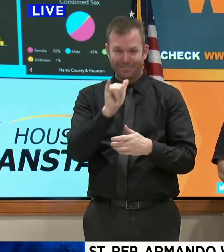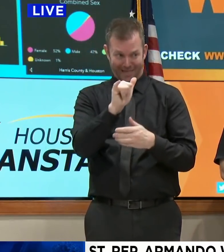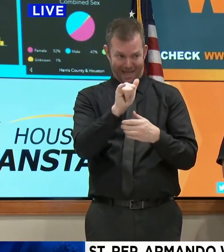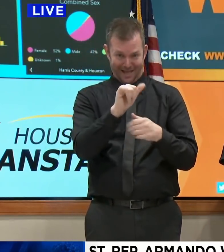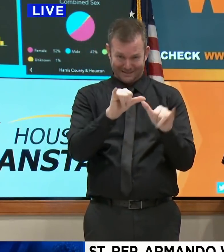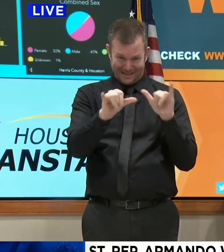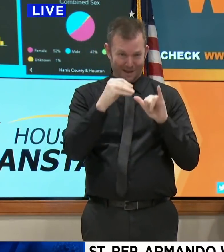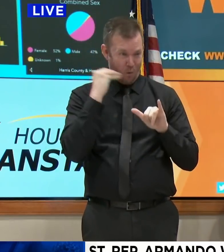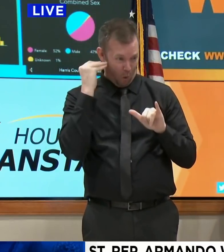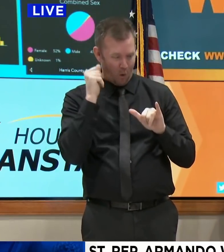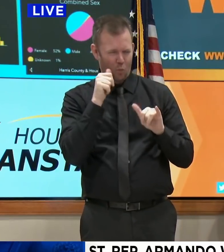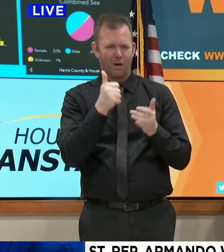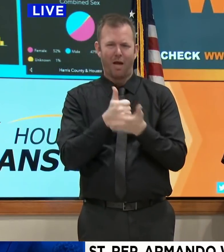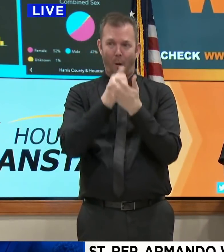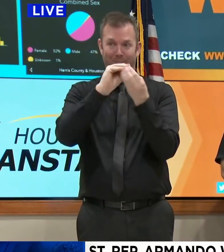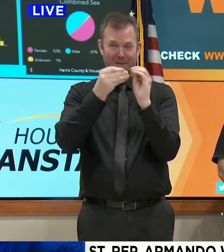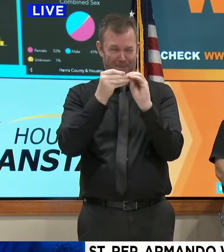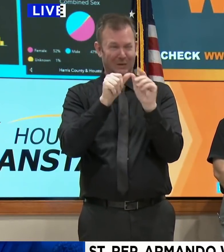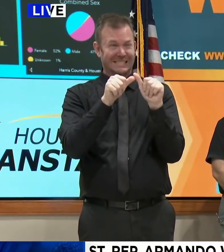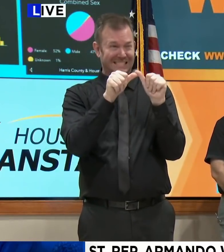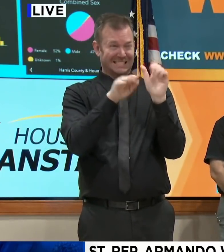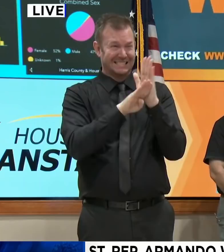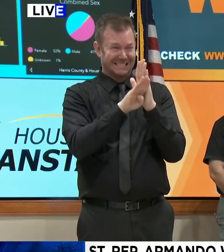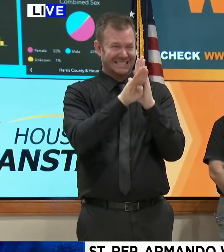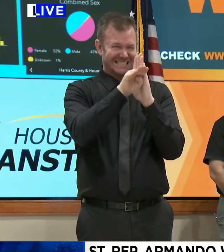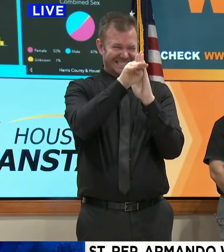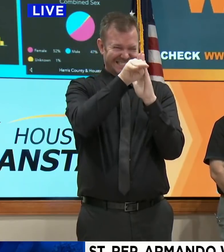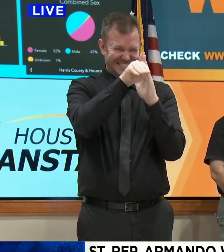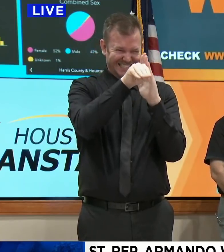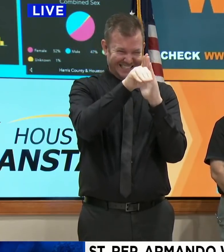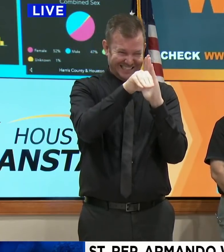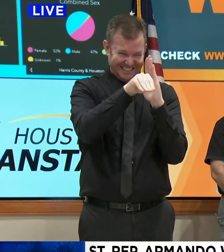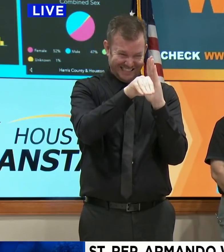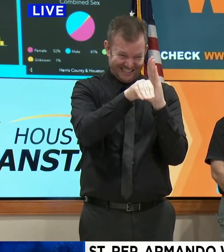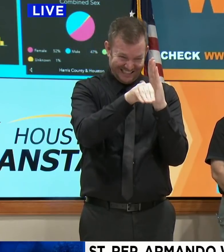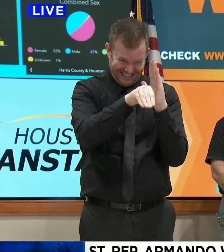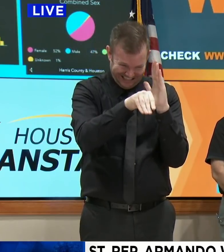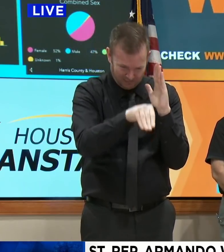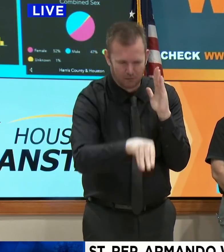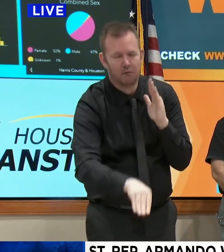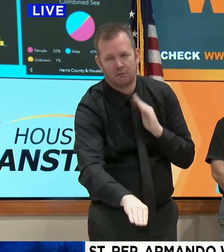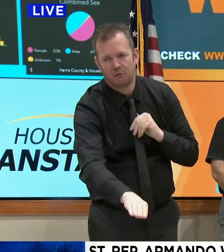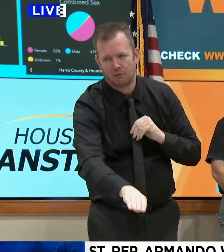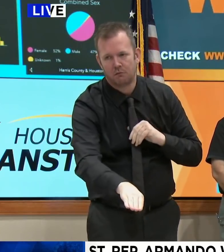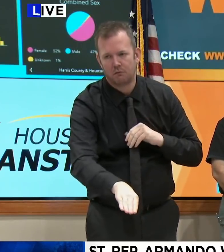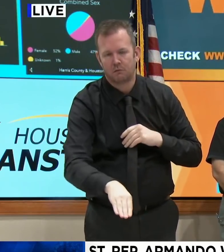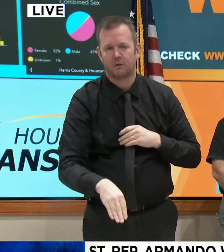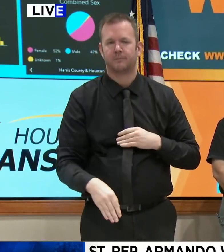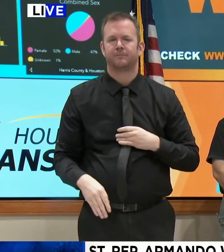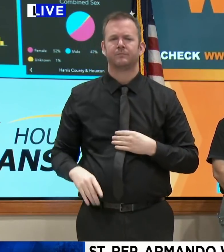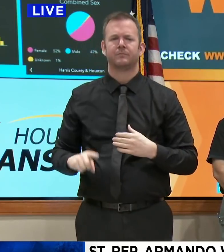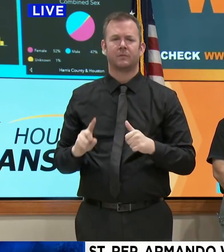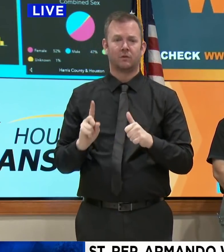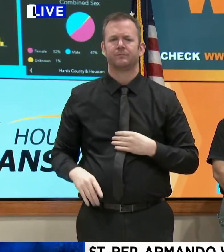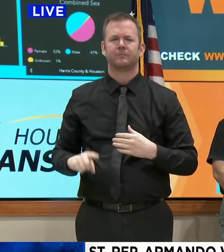when it will be sooner if you stay home, if stay home, if you say home the new case come you say home the new case come the new admissions that the the new admissions that the hospitals will continue to hospitals will continue to decrease in decrease until we decrease in decrease until we it’s clear we’ve hit the peak it’s clear we’ve hit the peak and we’rit the peak